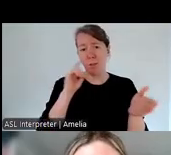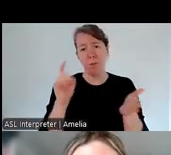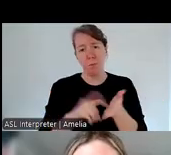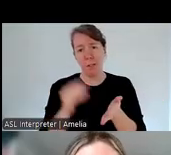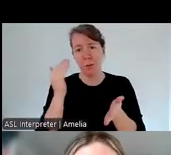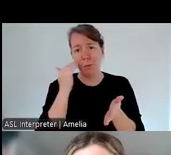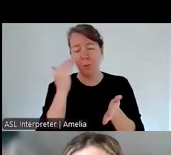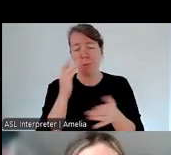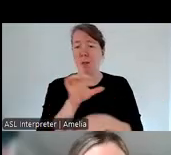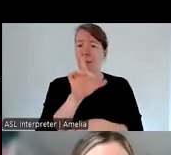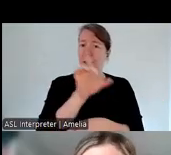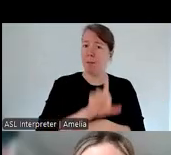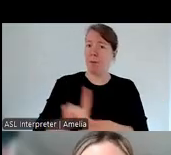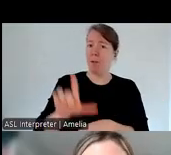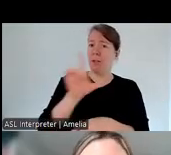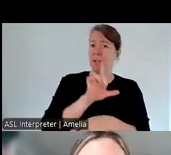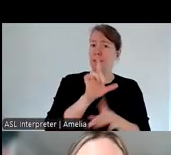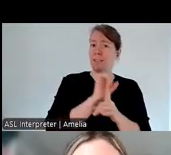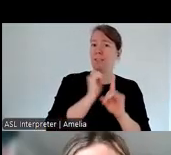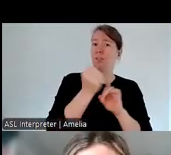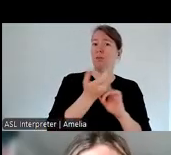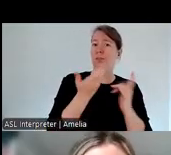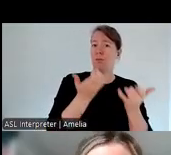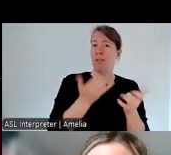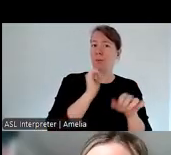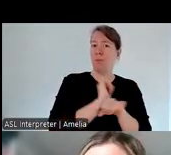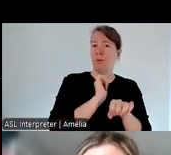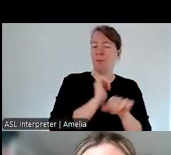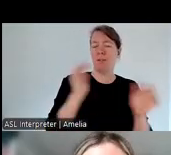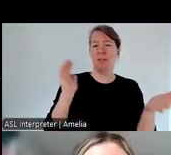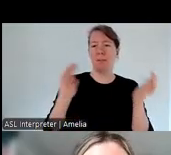situation we work in compared to, let's say, more, uh, typical